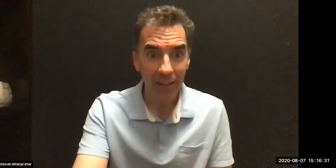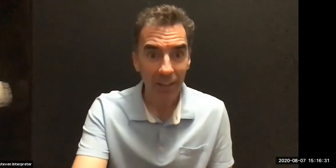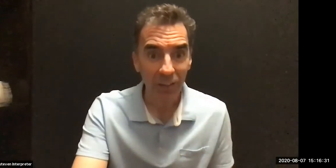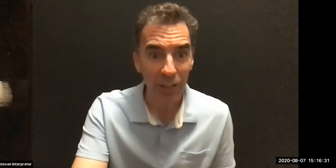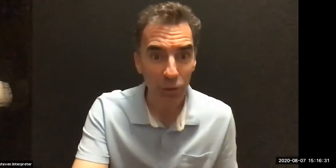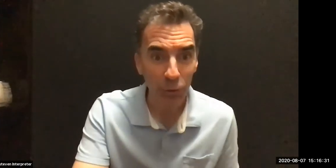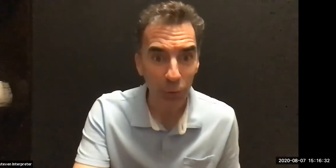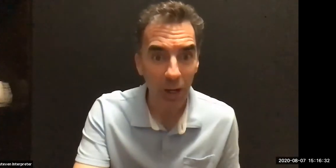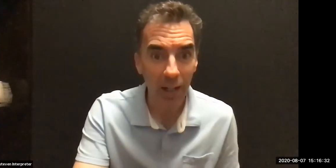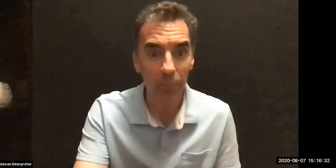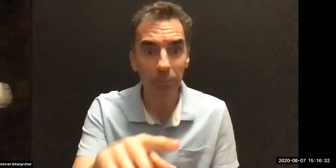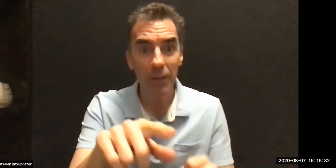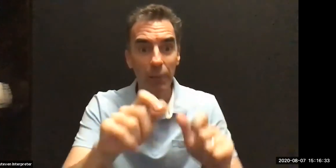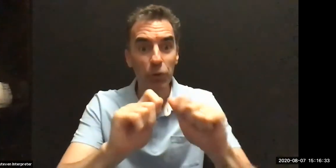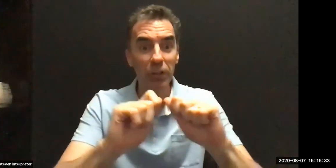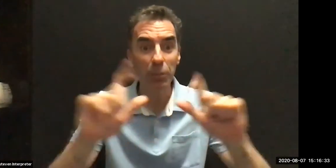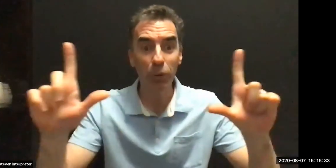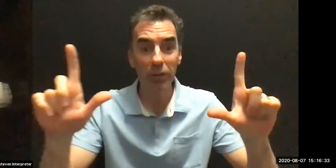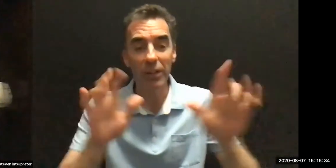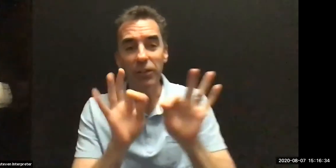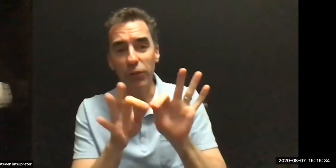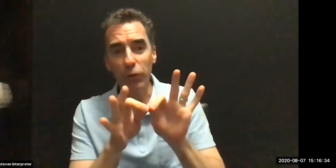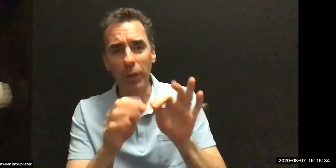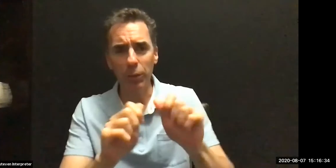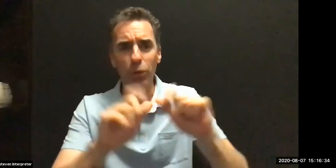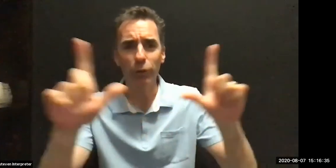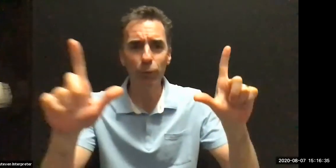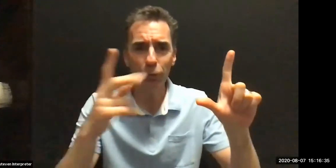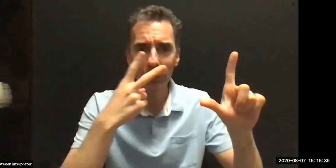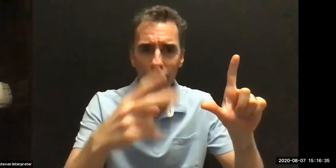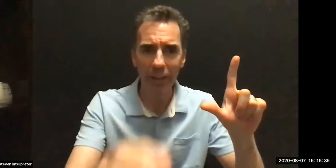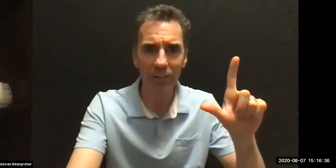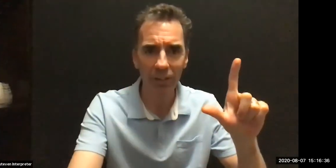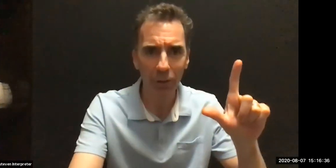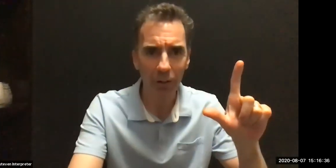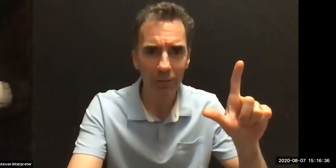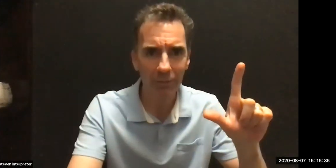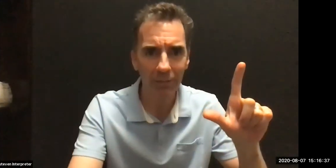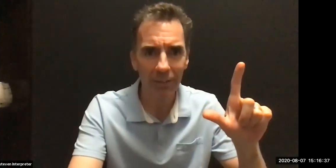steven Interpreter: Yes, I do. I'm just kind of put this as interview. I'm gonna put her full screen so I can see her. Here.